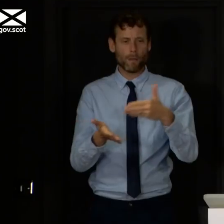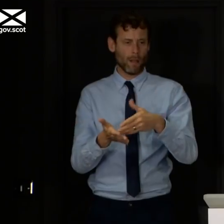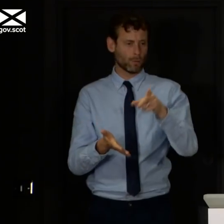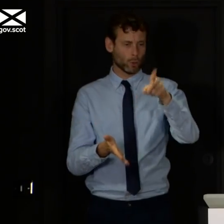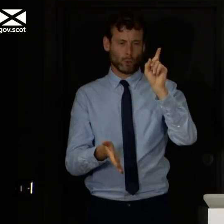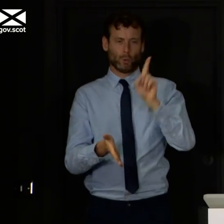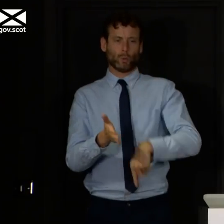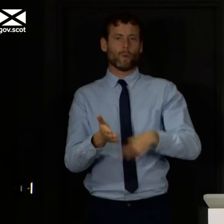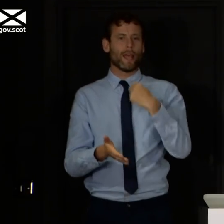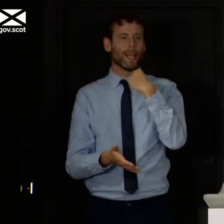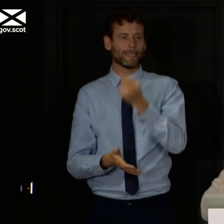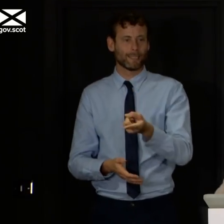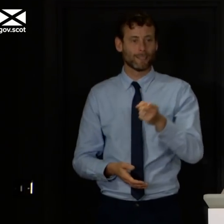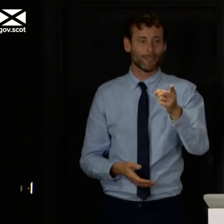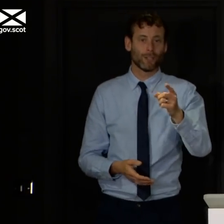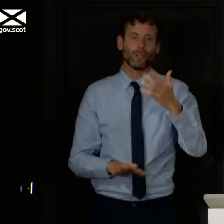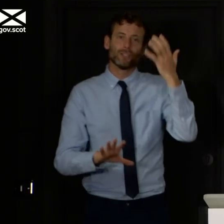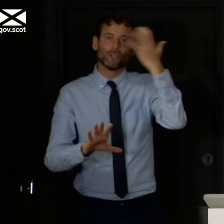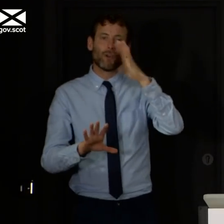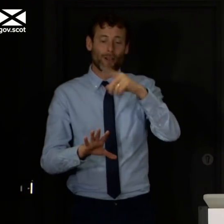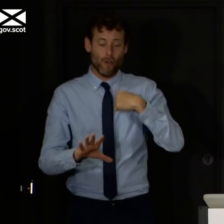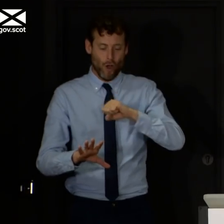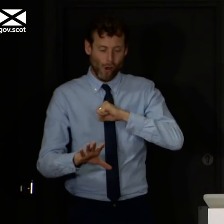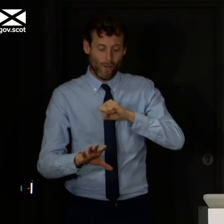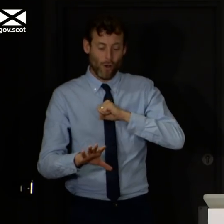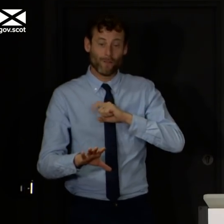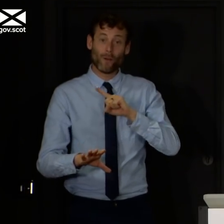I should explain I just choked on some water, I am not coughing for any other reason right